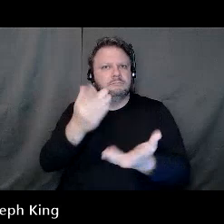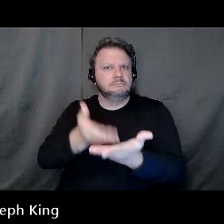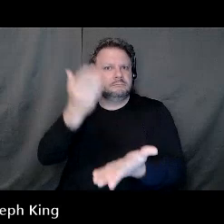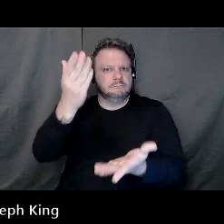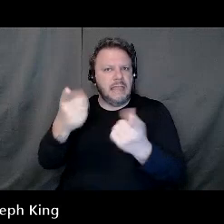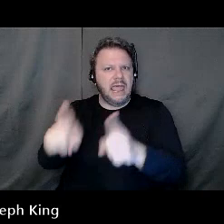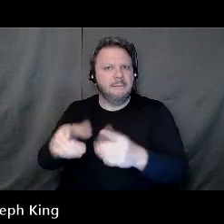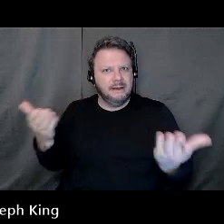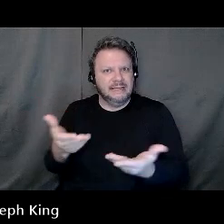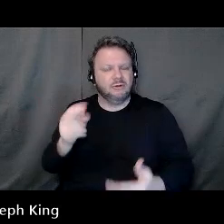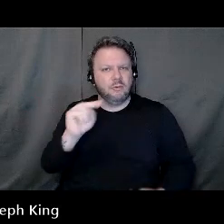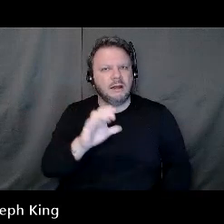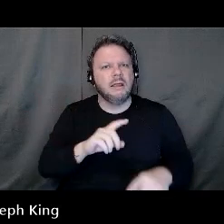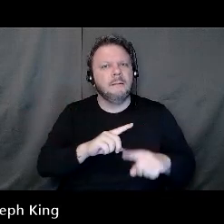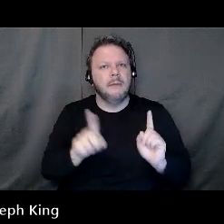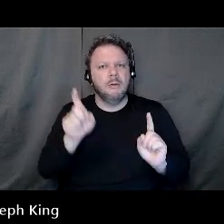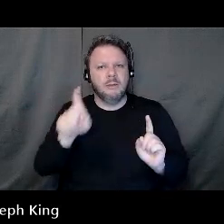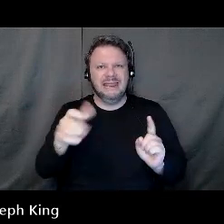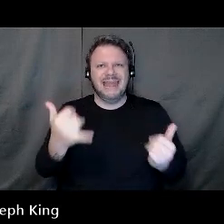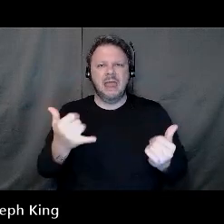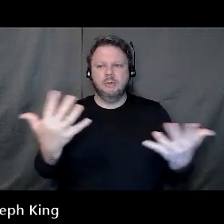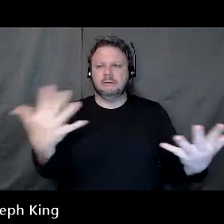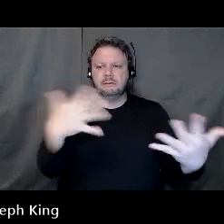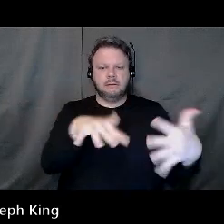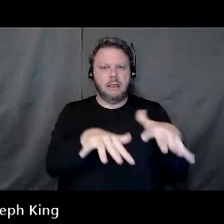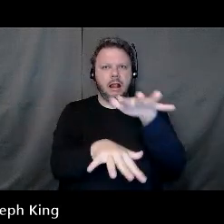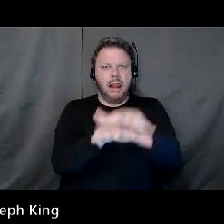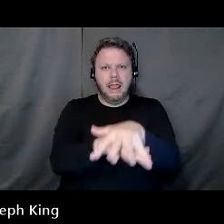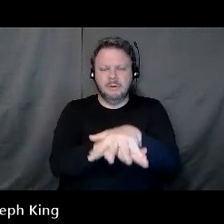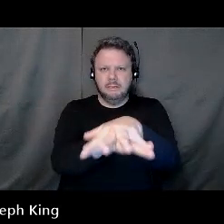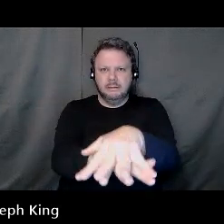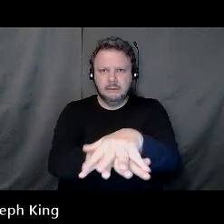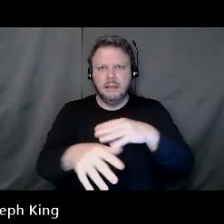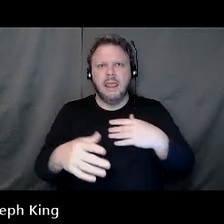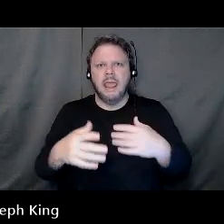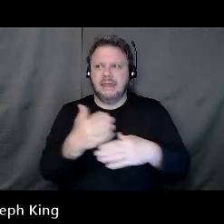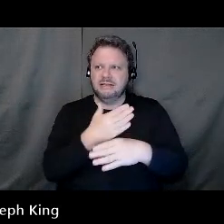But what we really need is alignment, coordination and a shared sense of purpose.